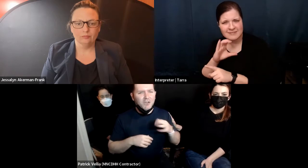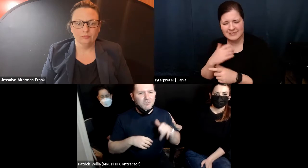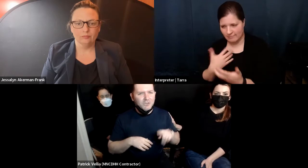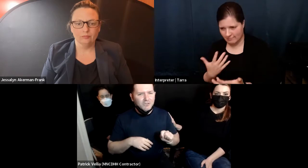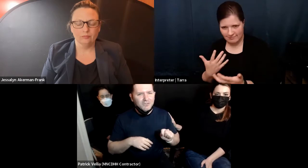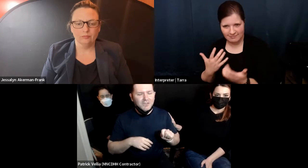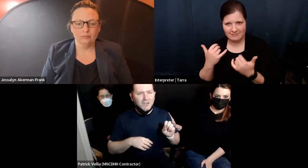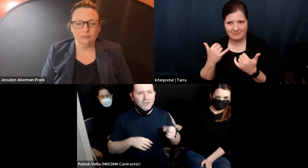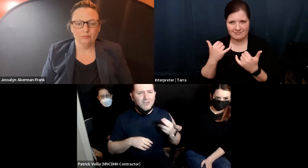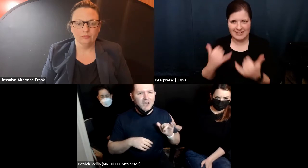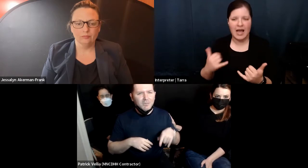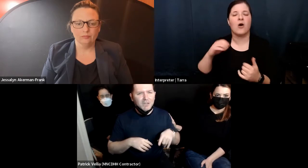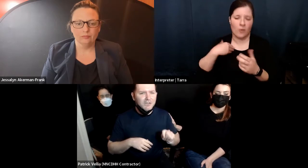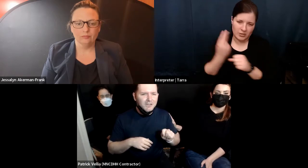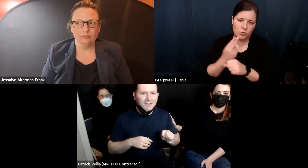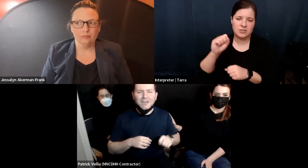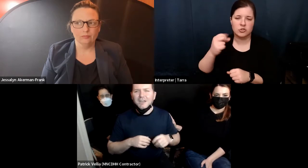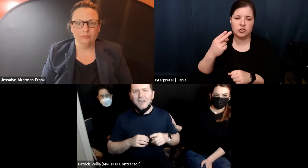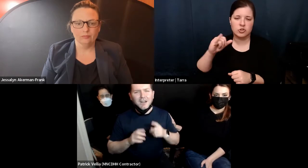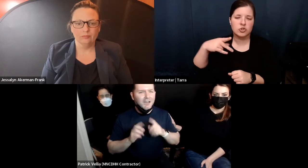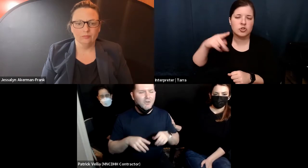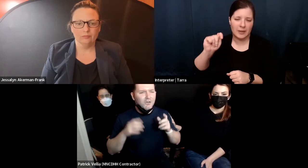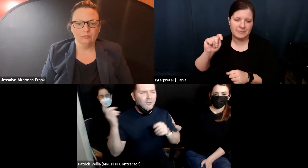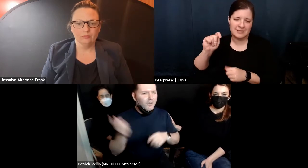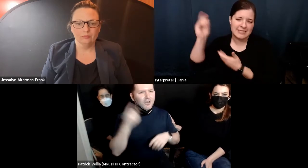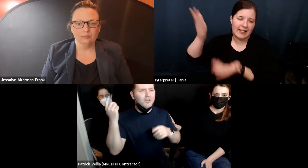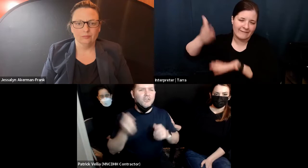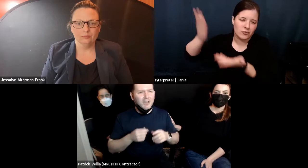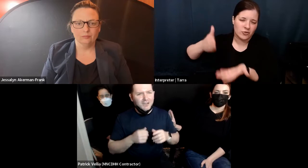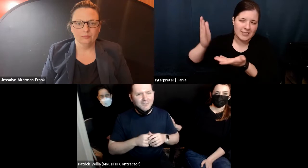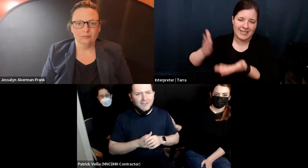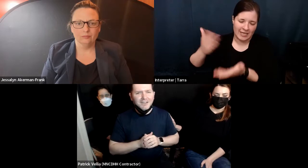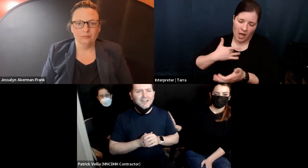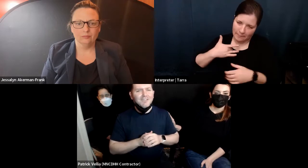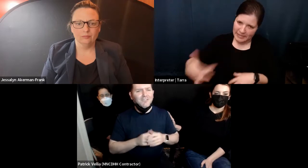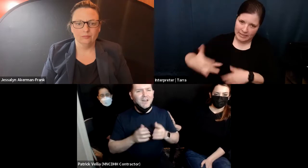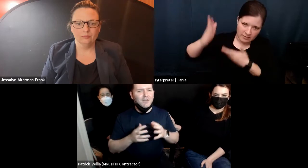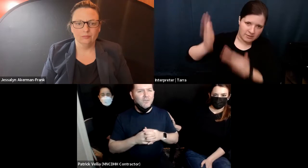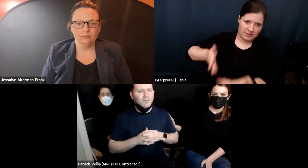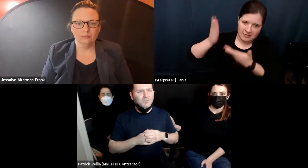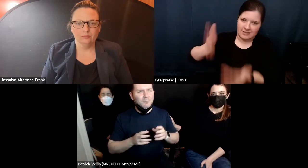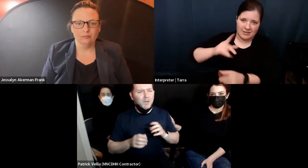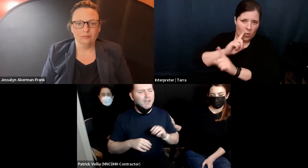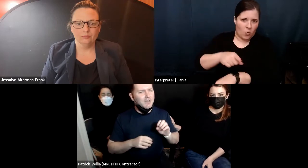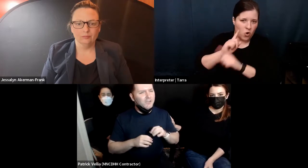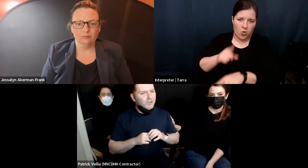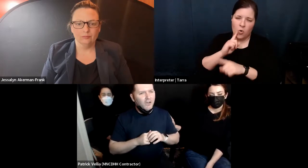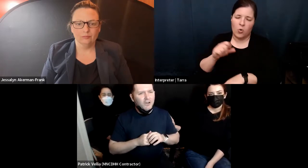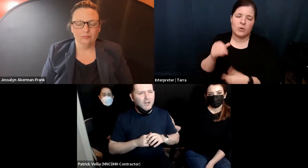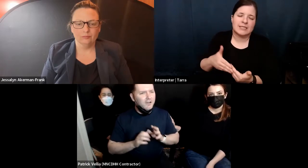He can't find the chicken.